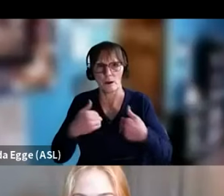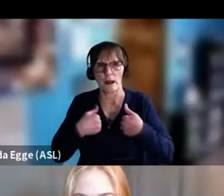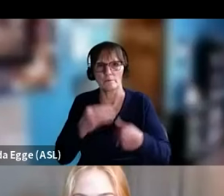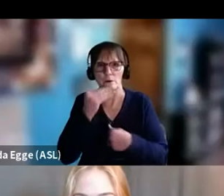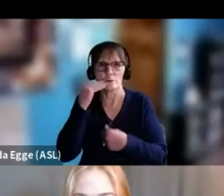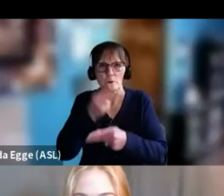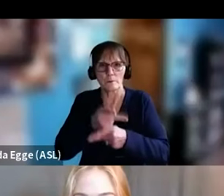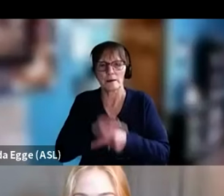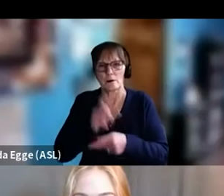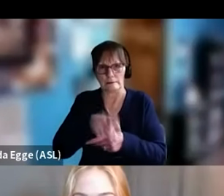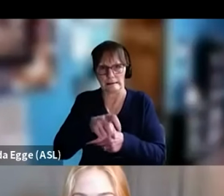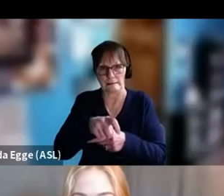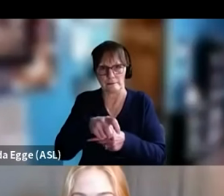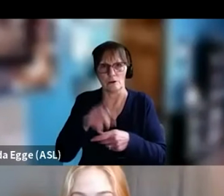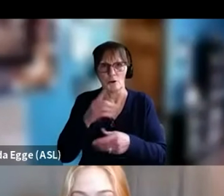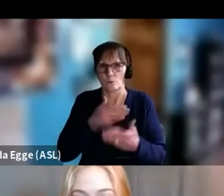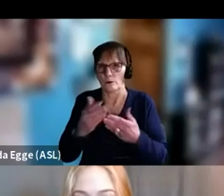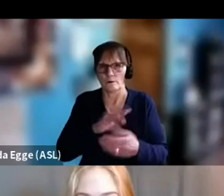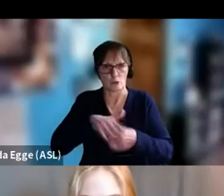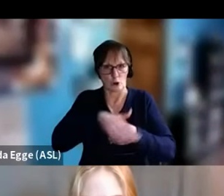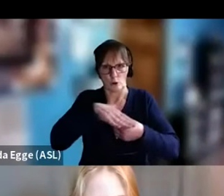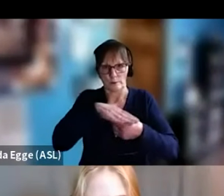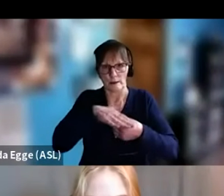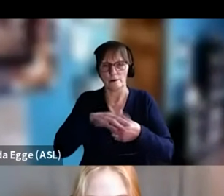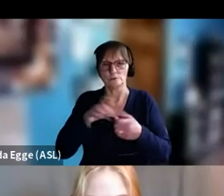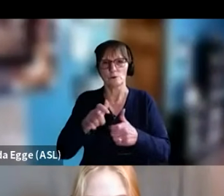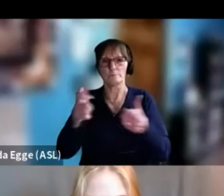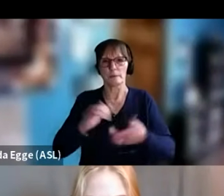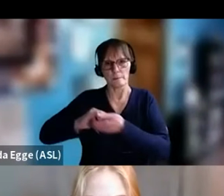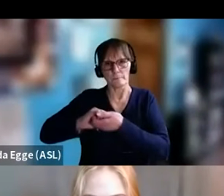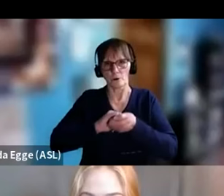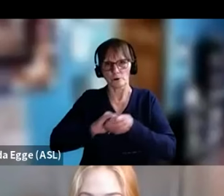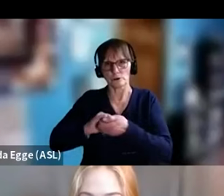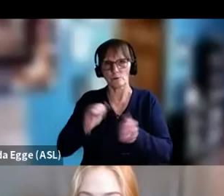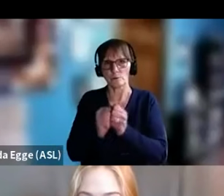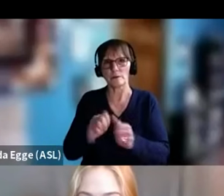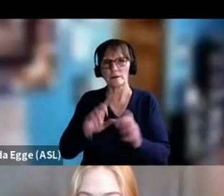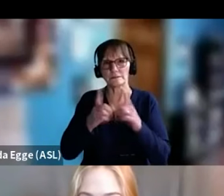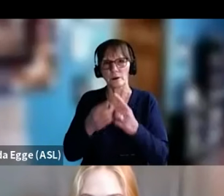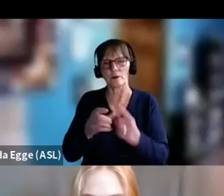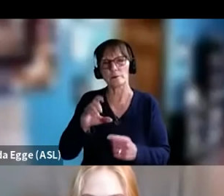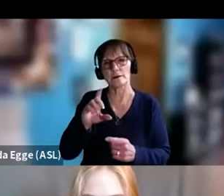that they need wherever they are. So that's a big partnership that we have with the Department of Disability and Aging.